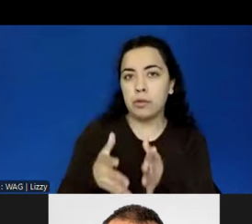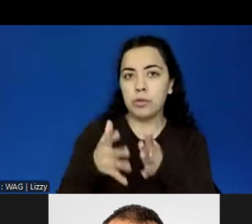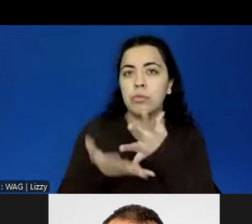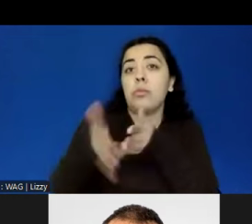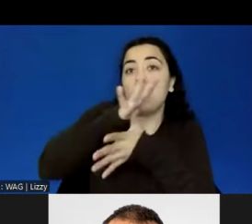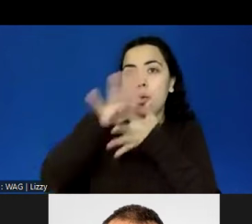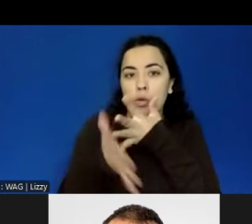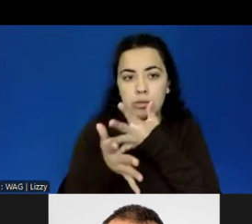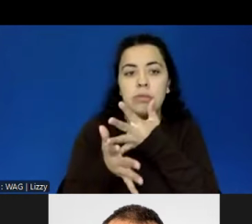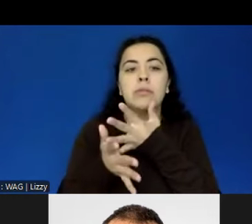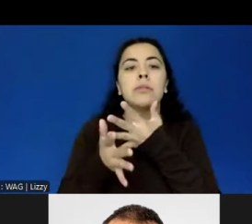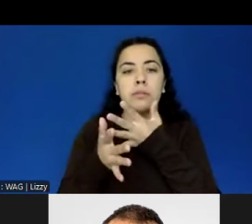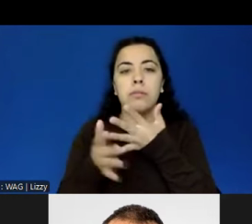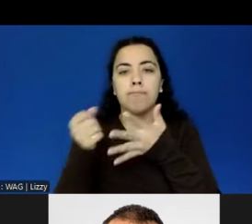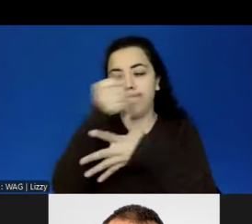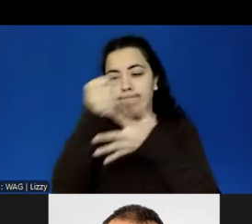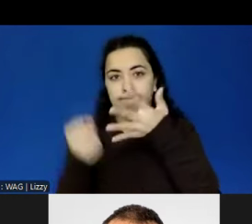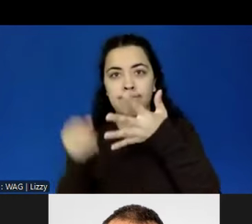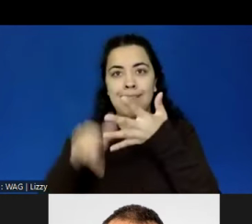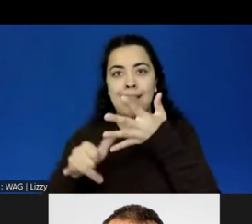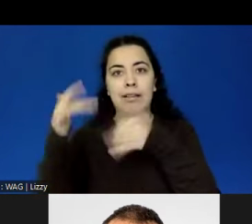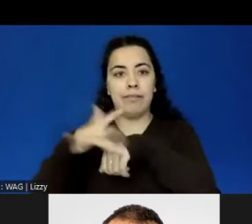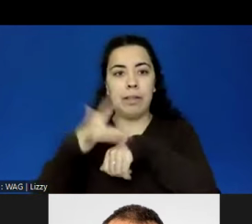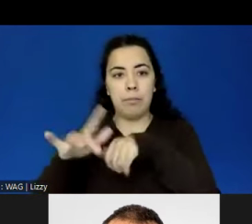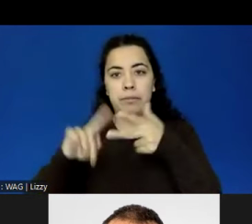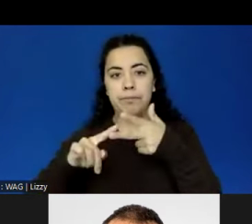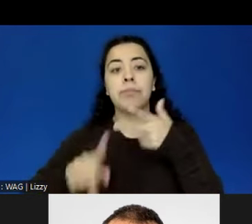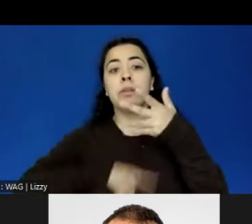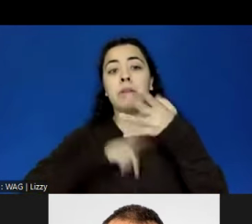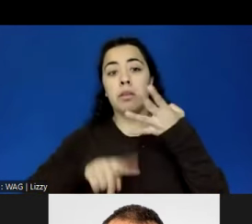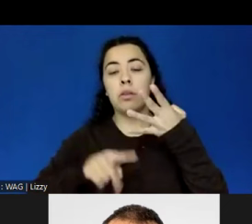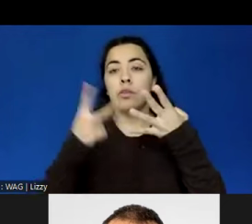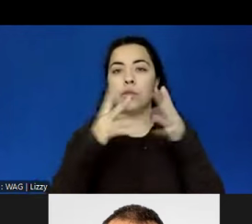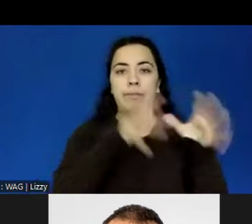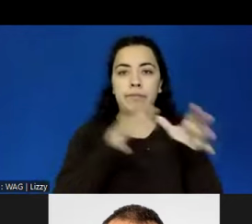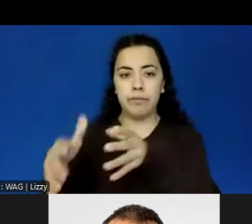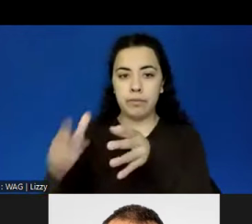mechanisms that are available. We will look at the two phases of accessibility maturity and how those